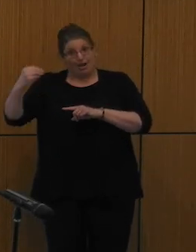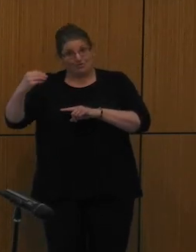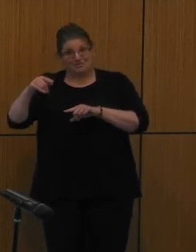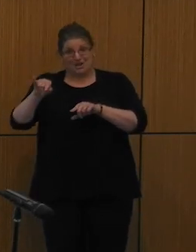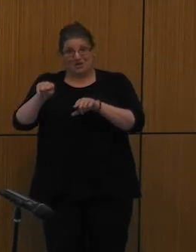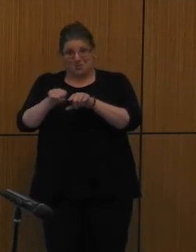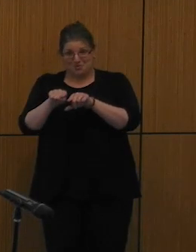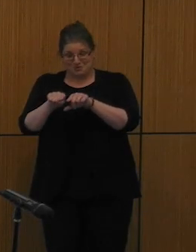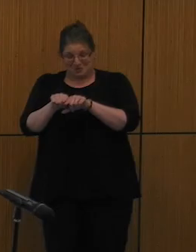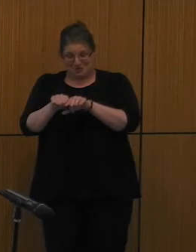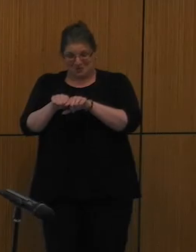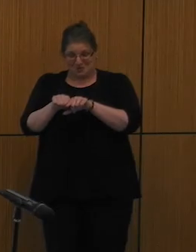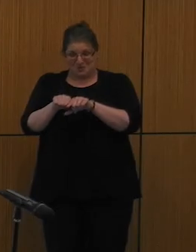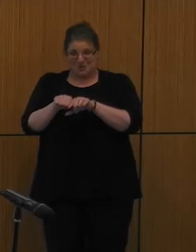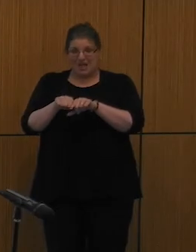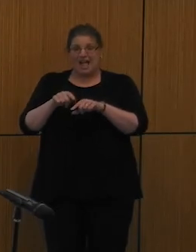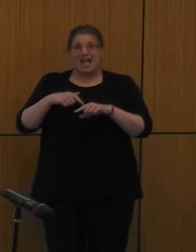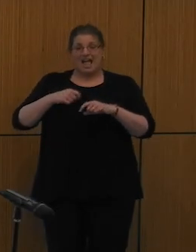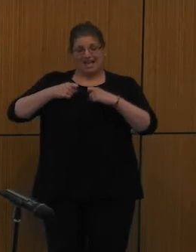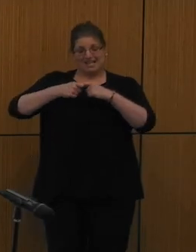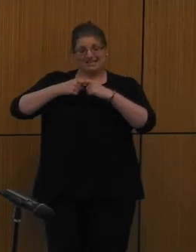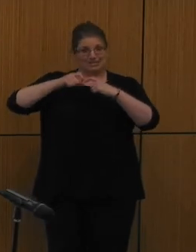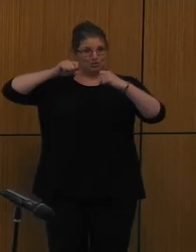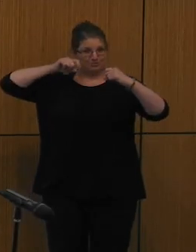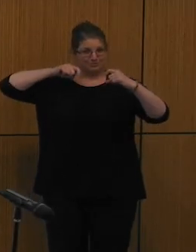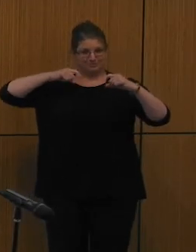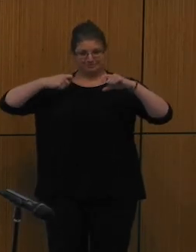and it does so through electrical signals and the individual cells